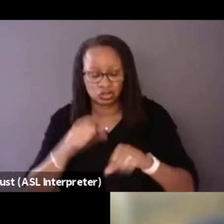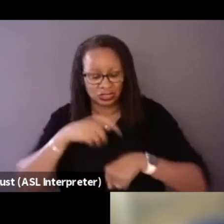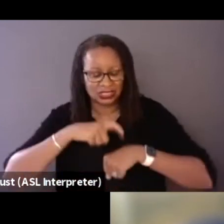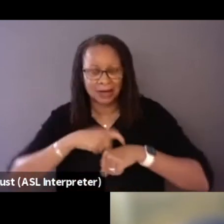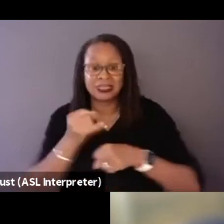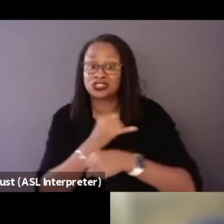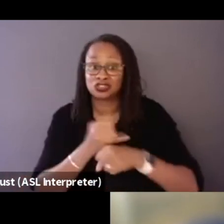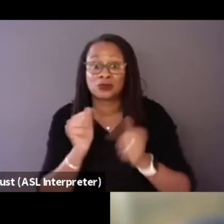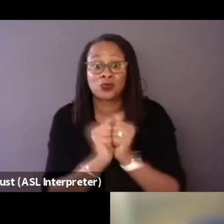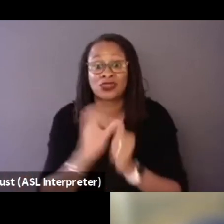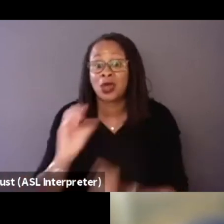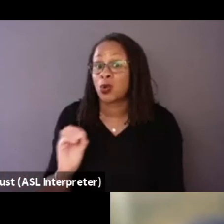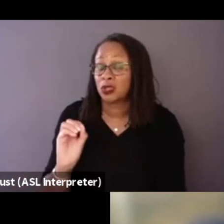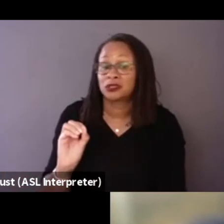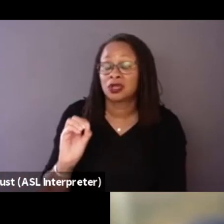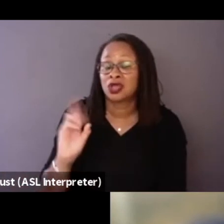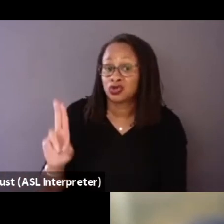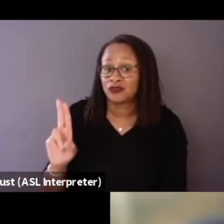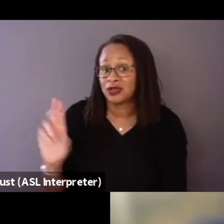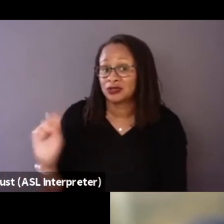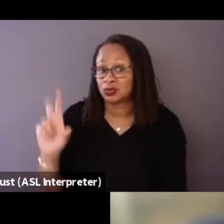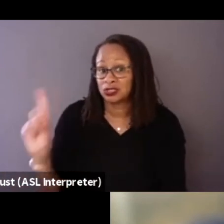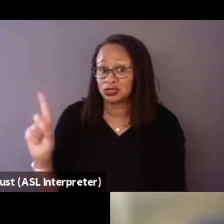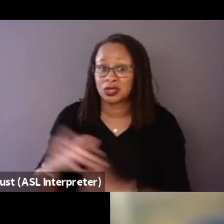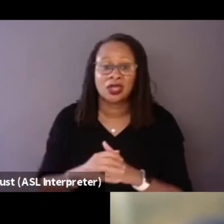and see- how was the organizing happening? What were they doing?